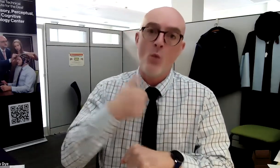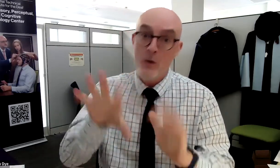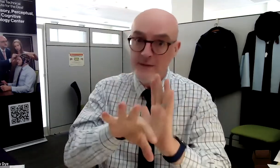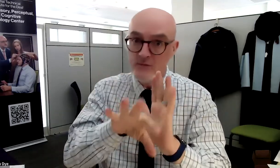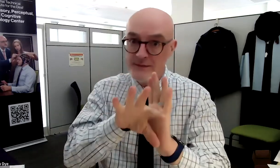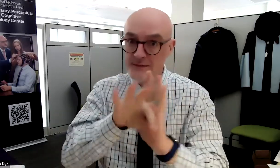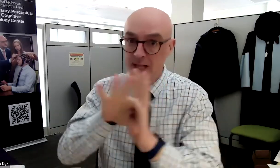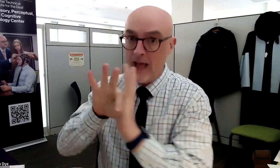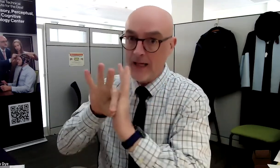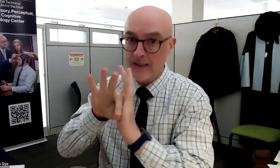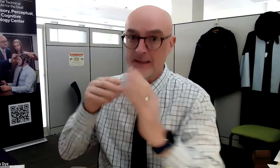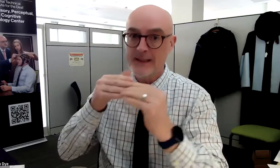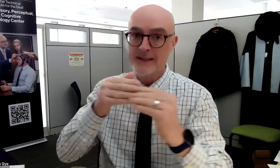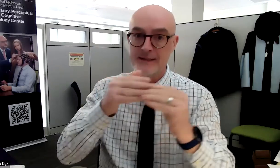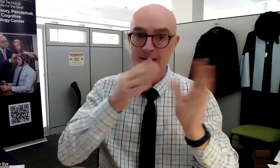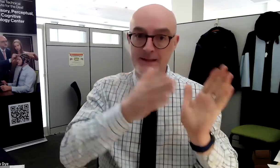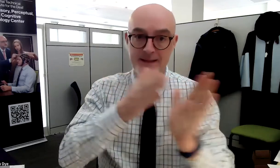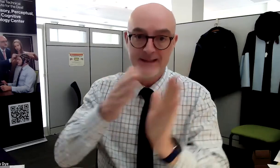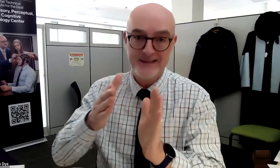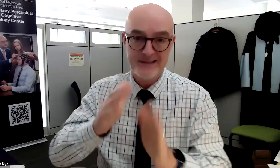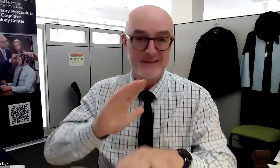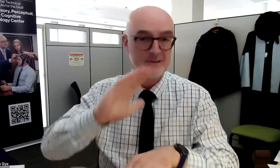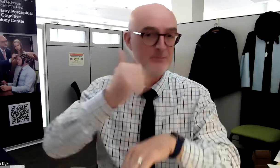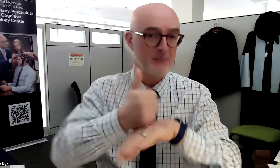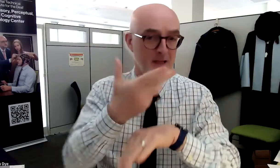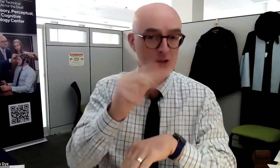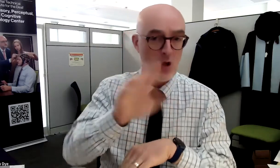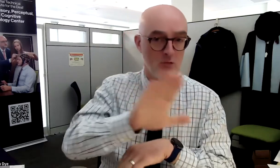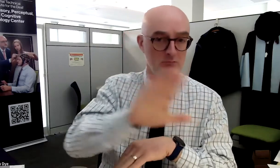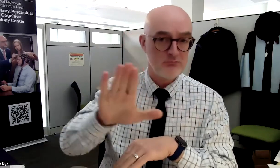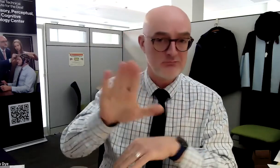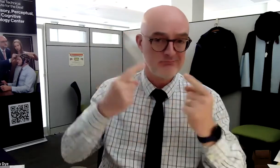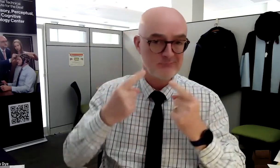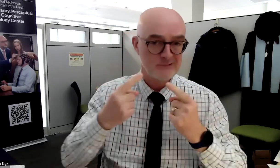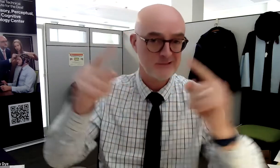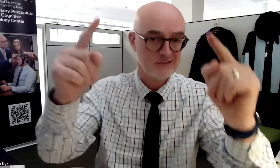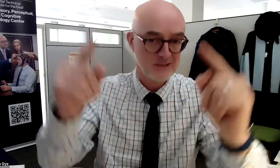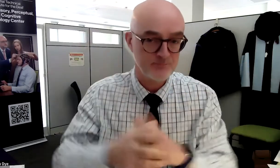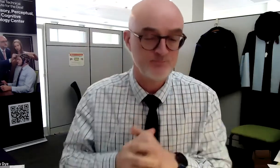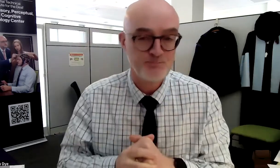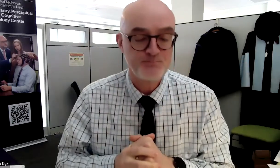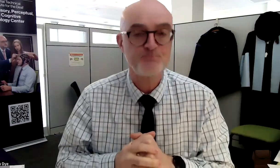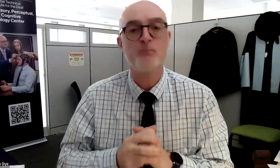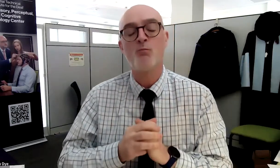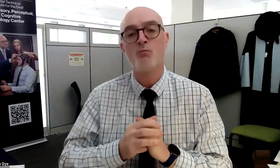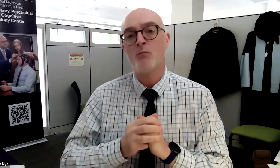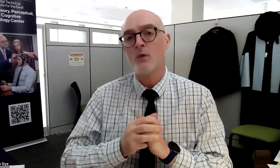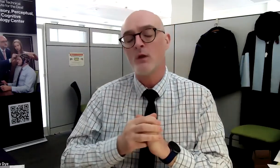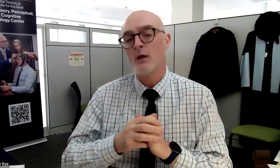And we have selected scientists based on their personal success